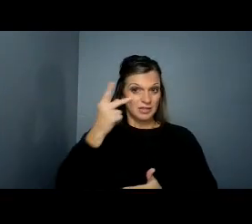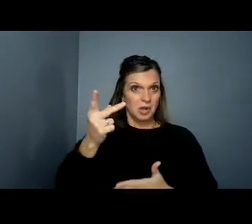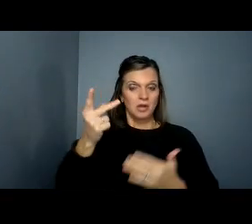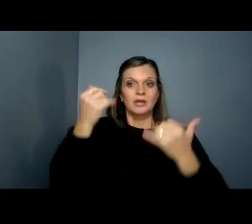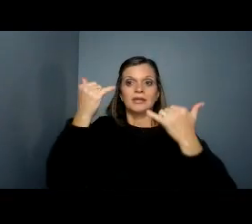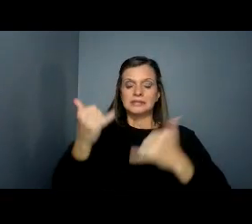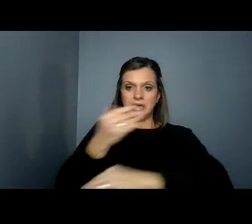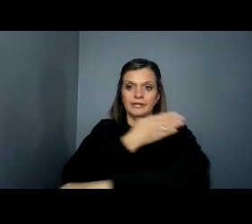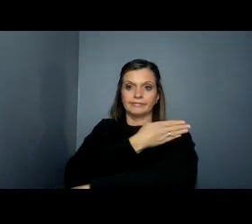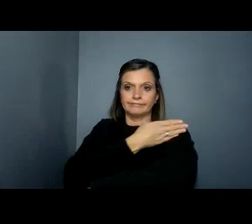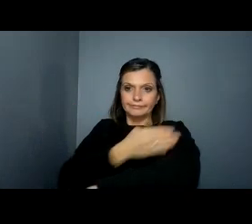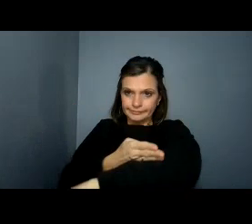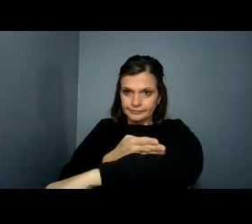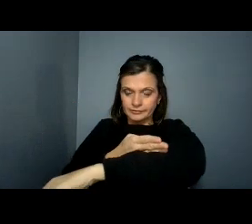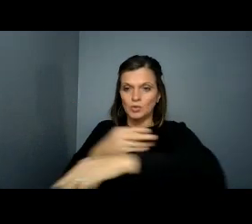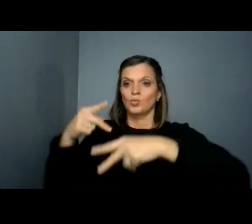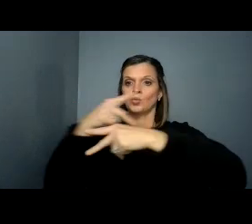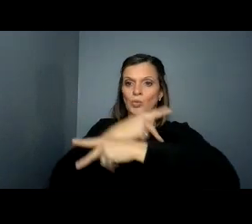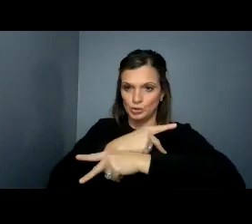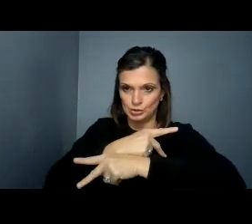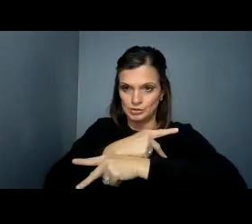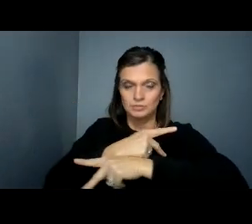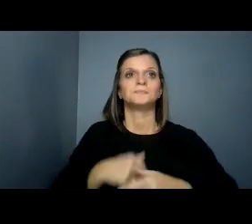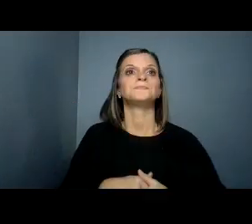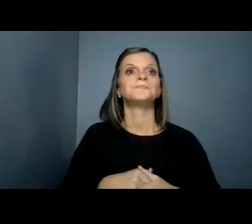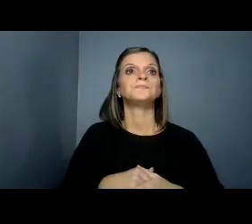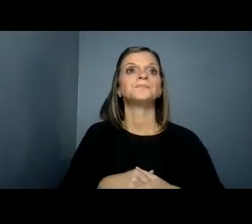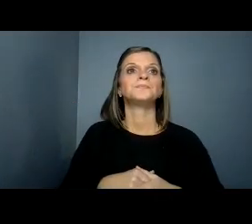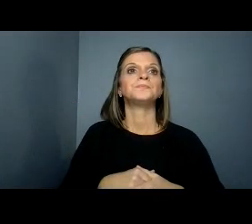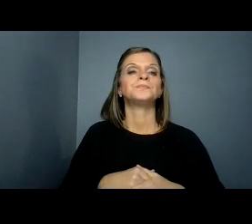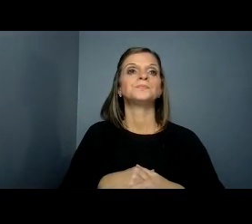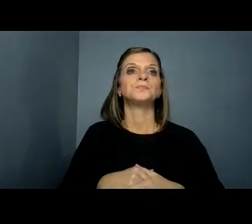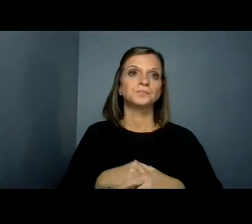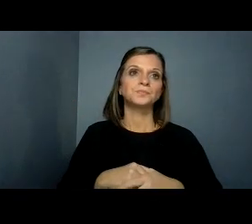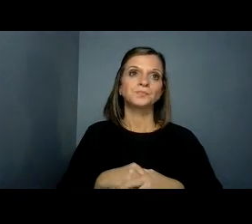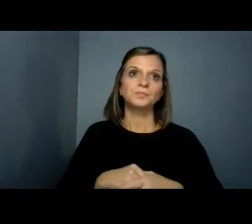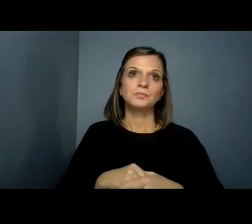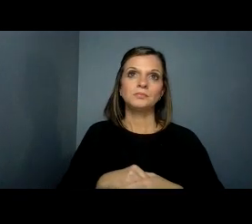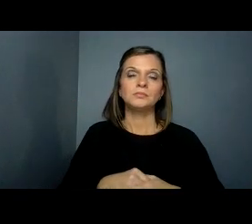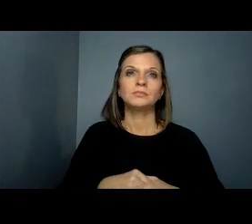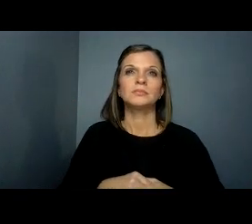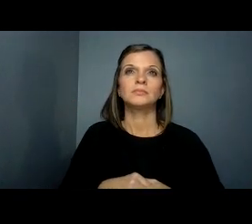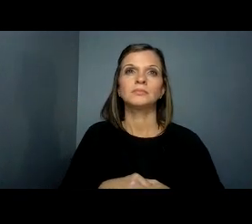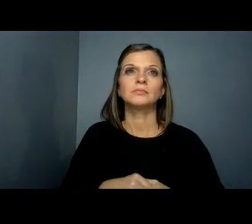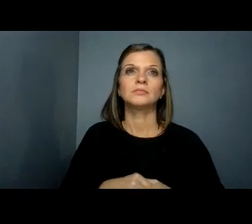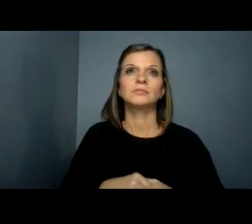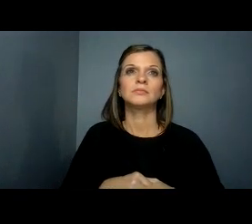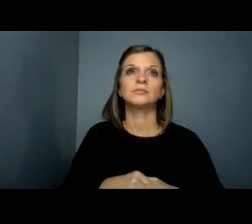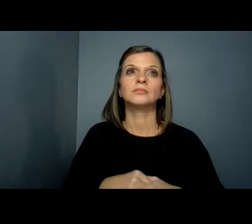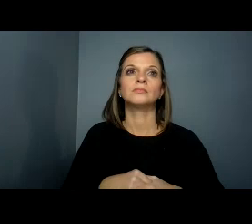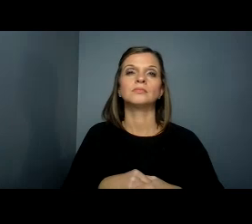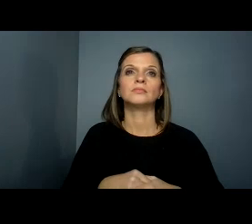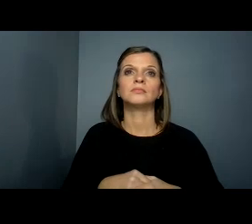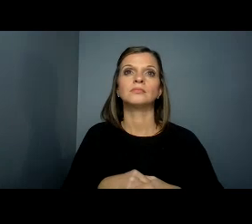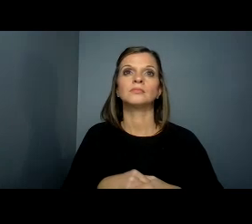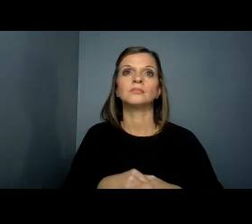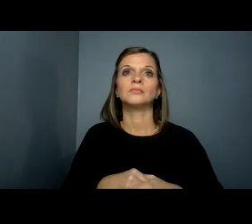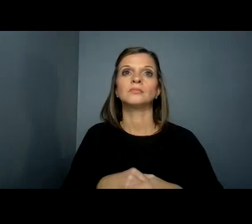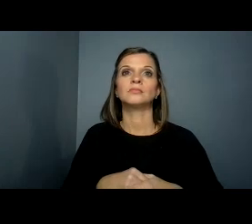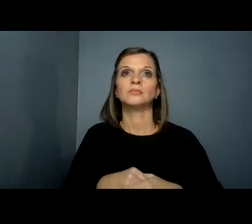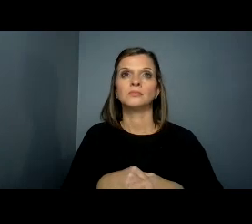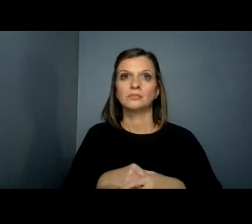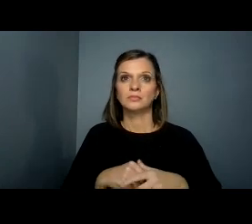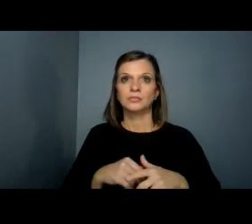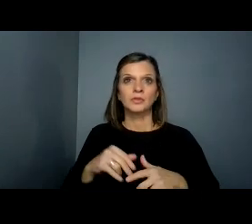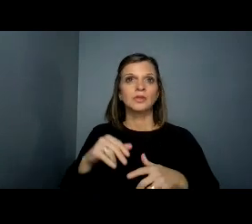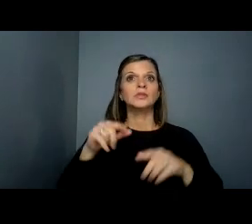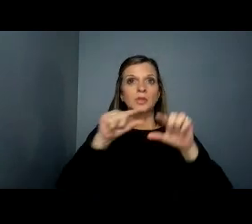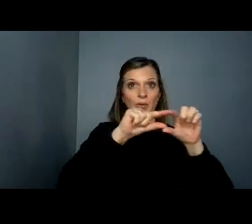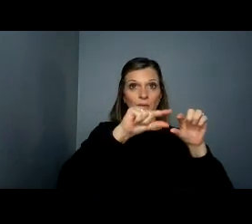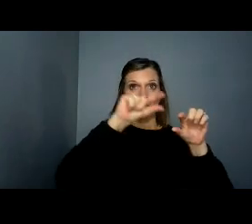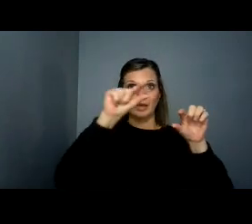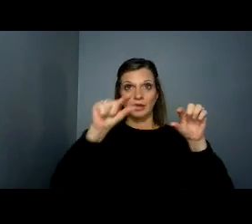So what we can say here because it's got. Image here.